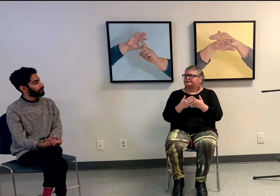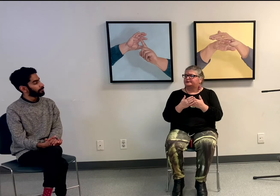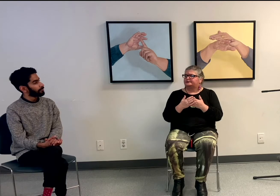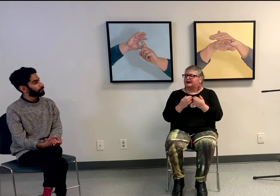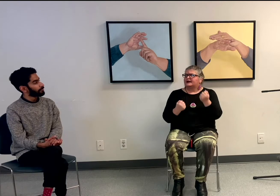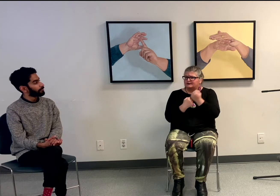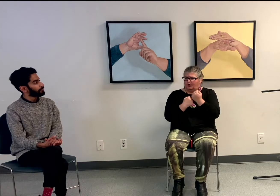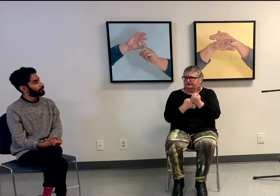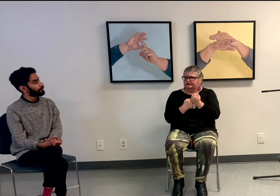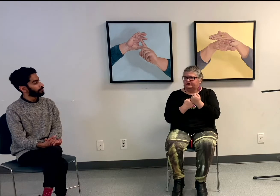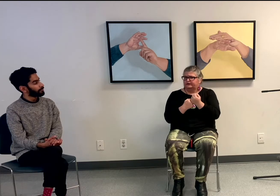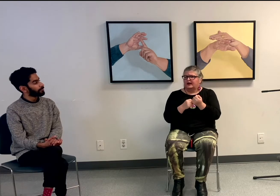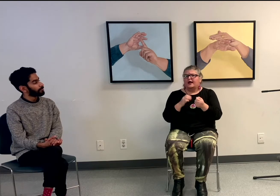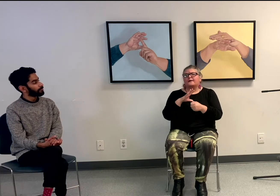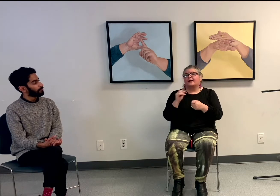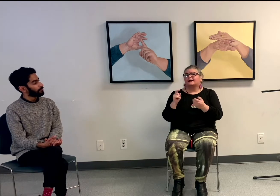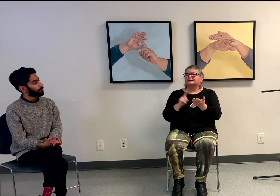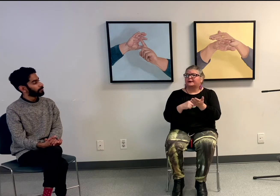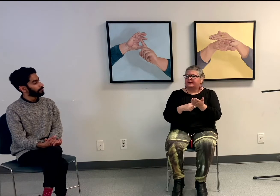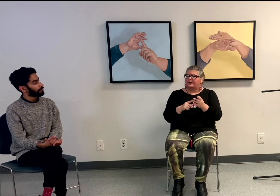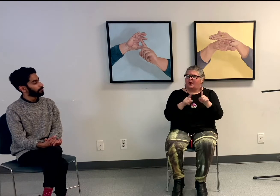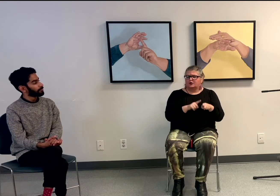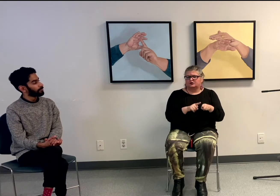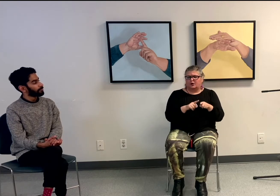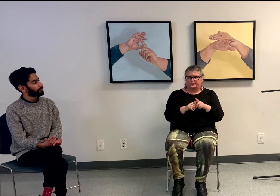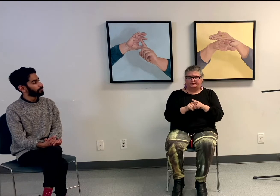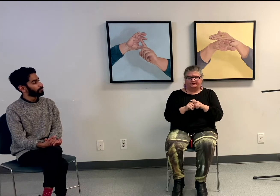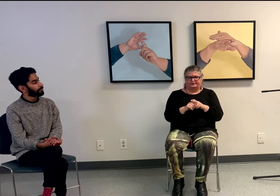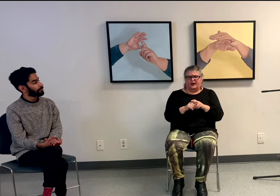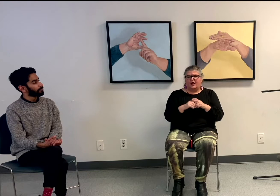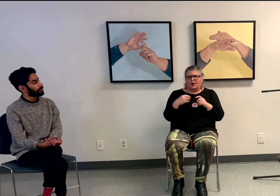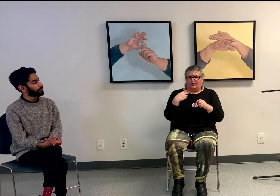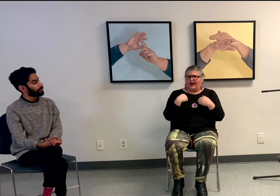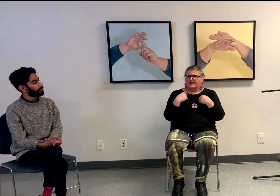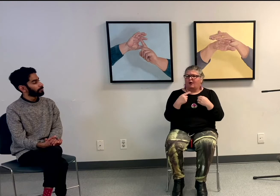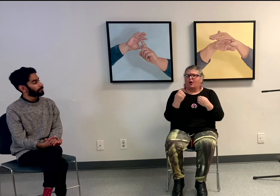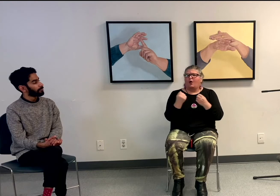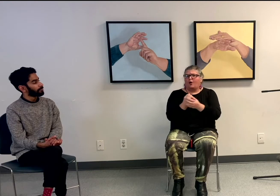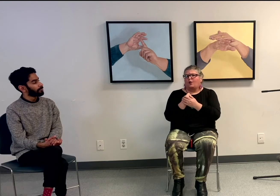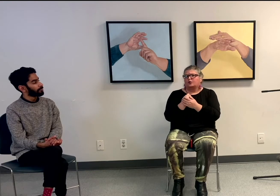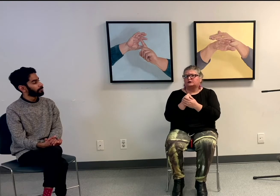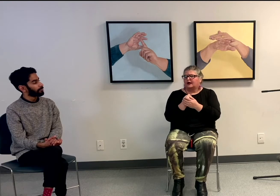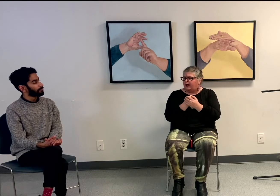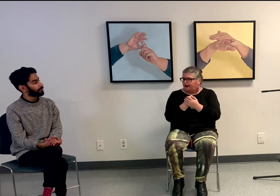I find that deaf culture is very supportive, but sometimes also we